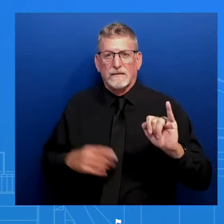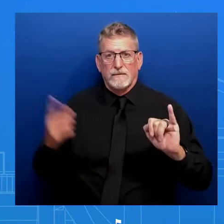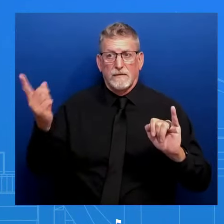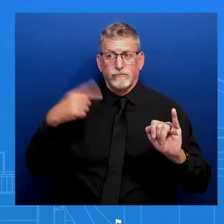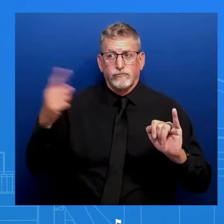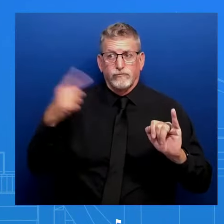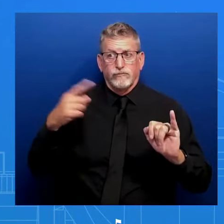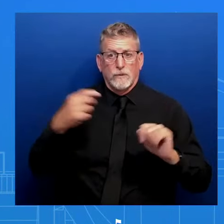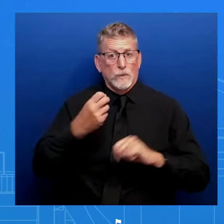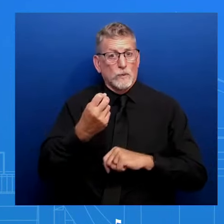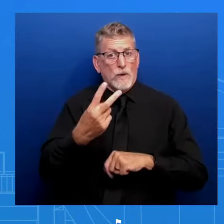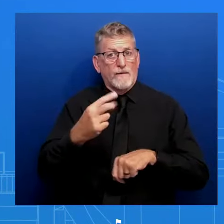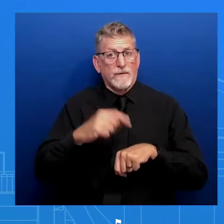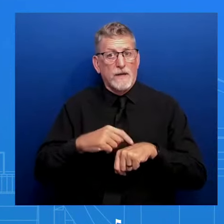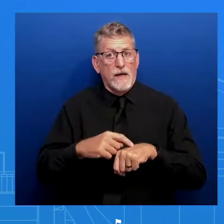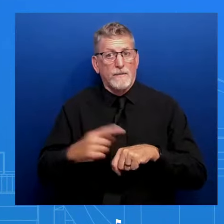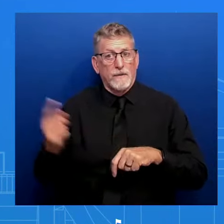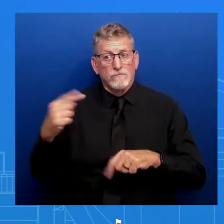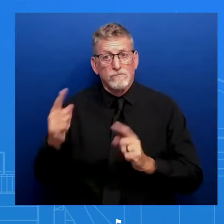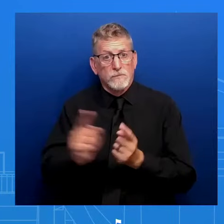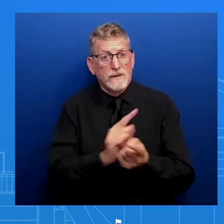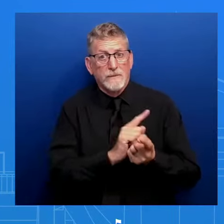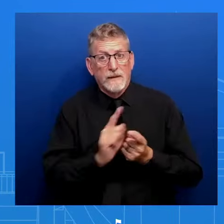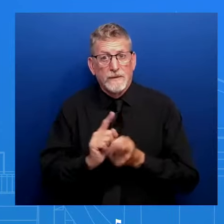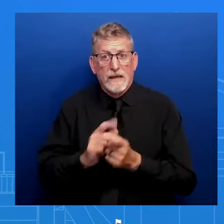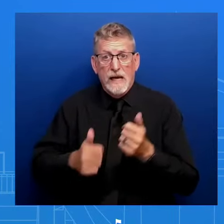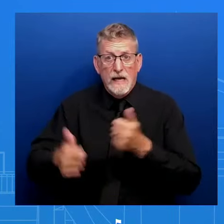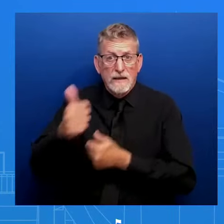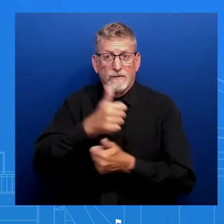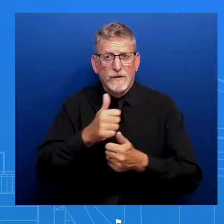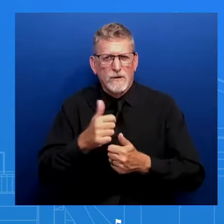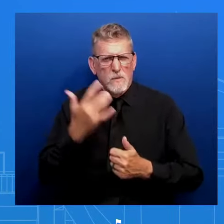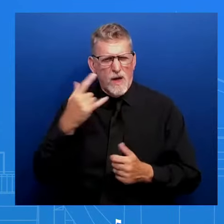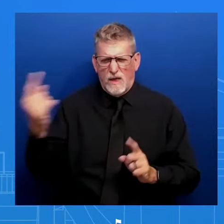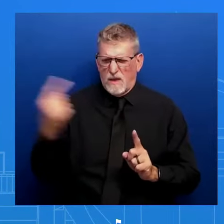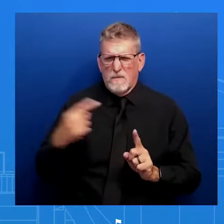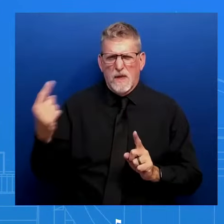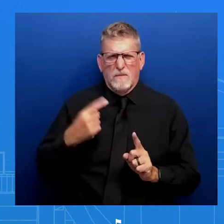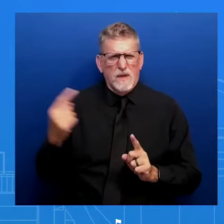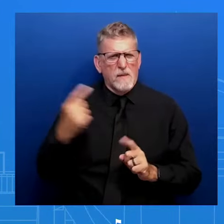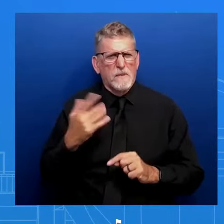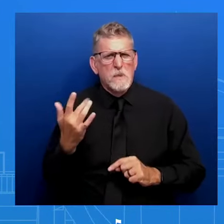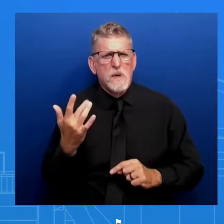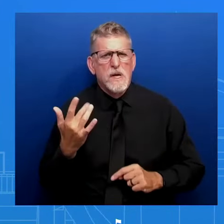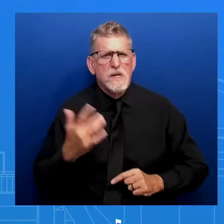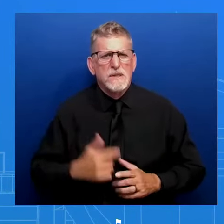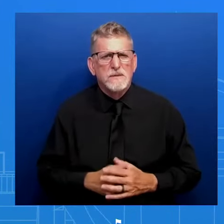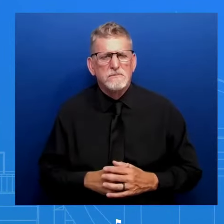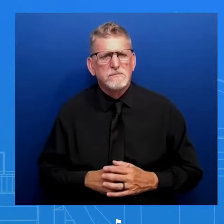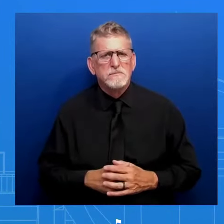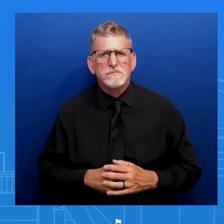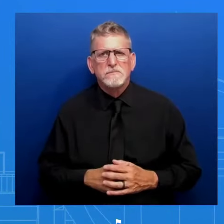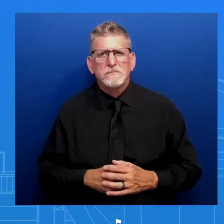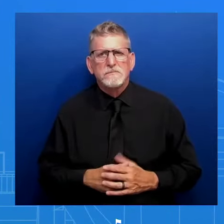Can you tell us a little bit more about those visits, why she was here? Ms. Jean-Pierre: I would have to look into that. I've not -- I've not been tracking the -- these visits that you're mentioning to me.